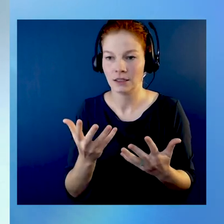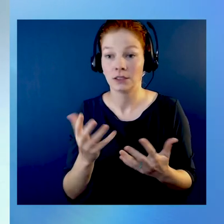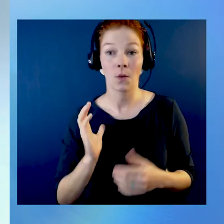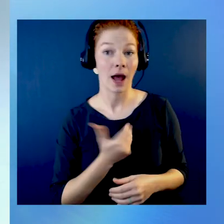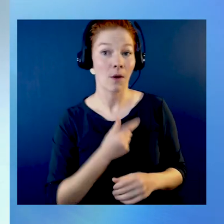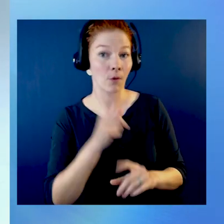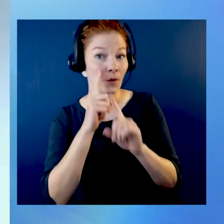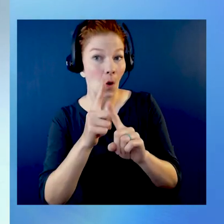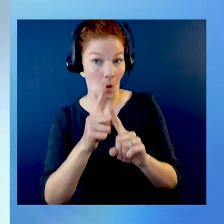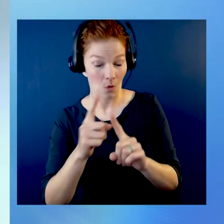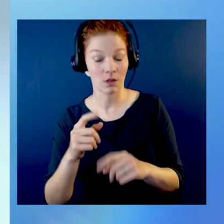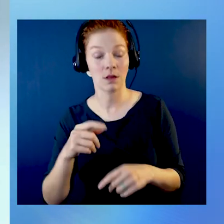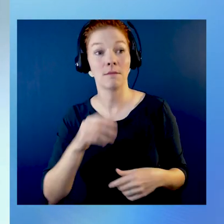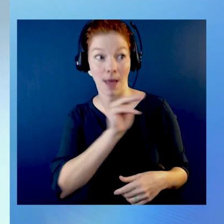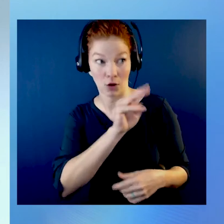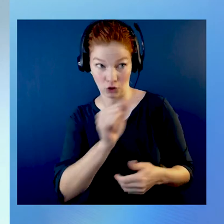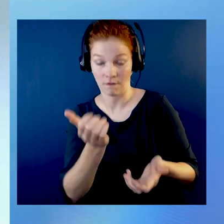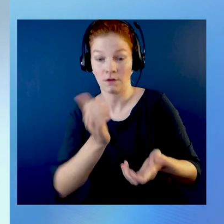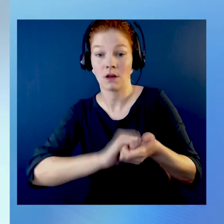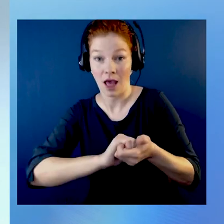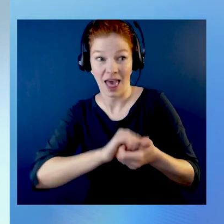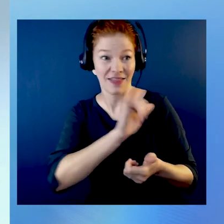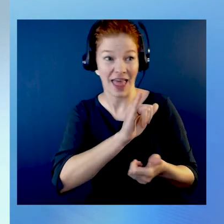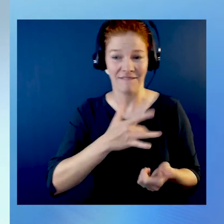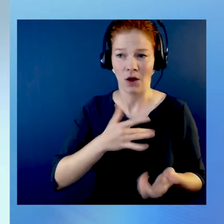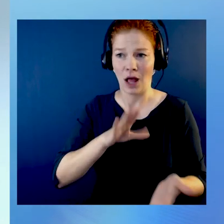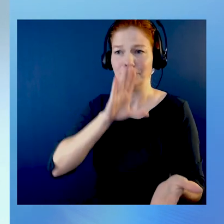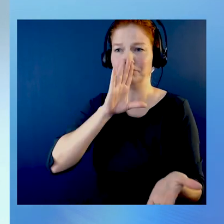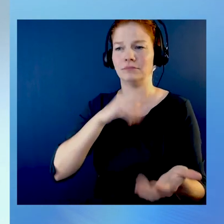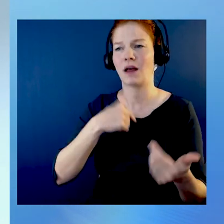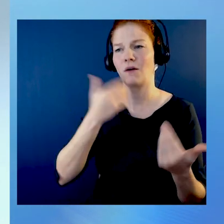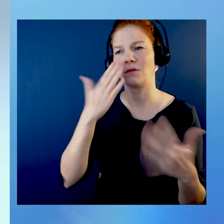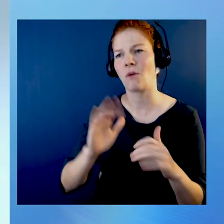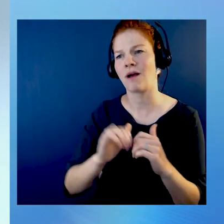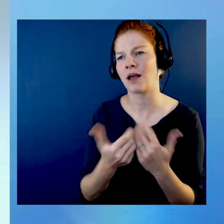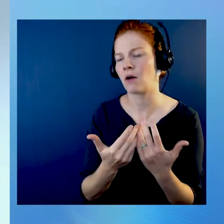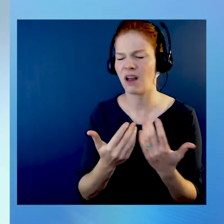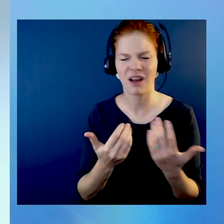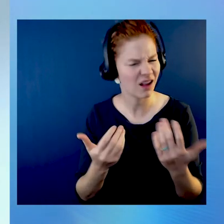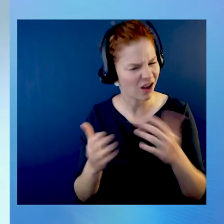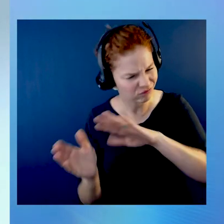is to lower the barrier of entry to allow users across the world from